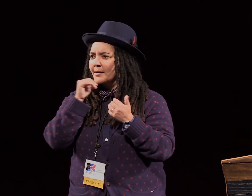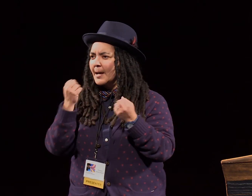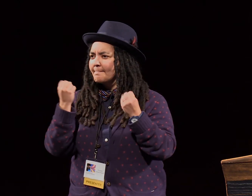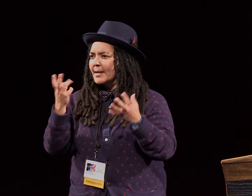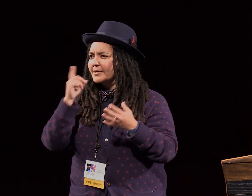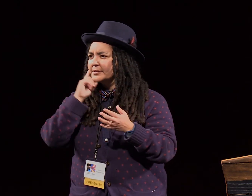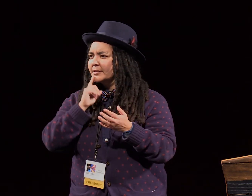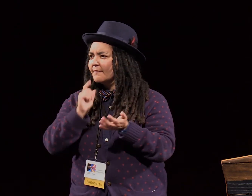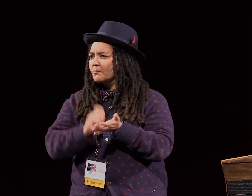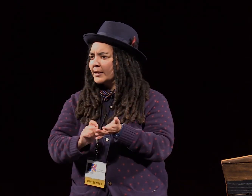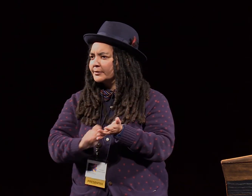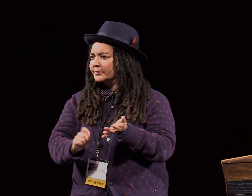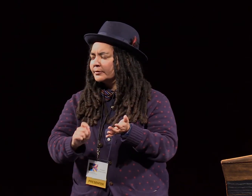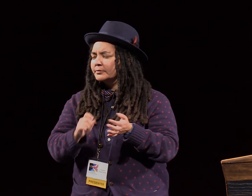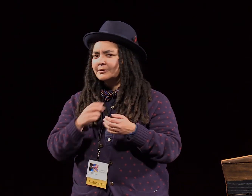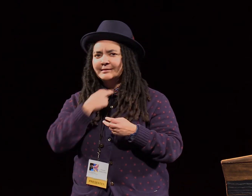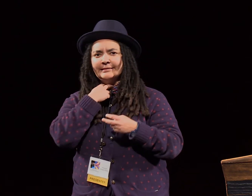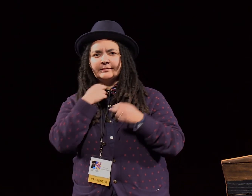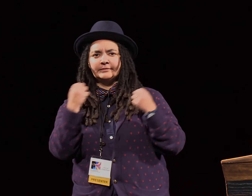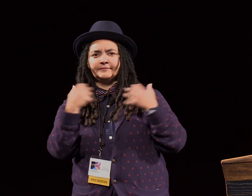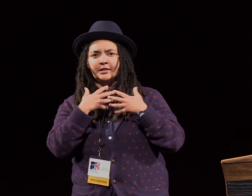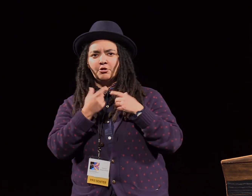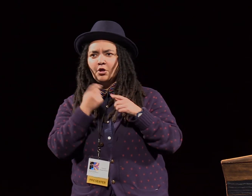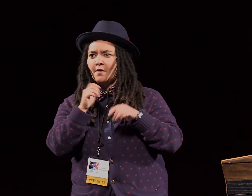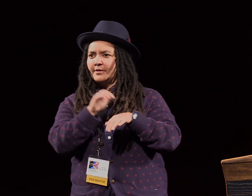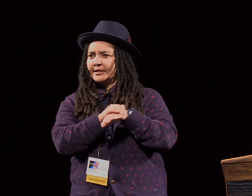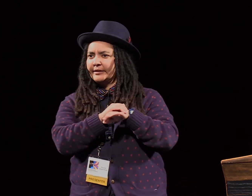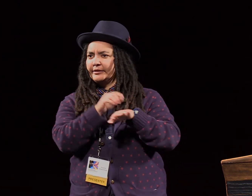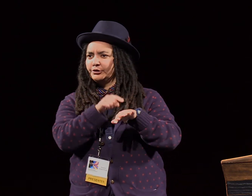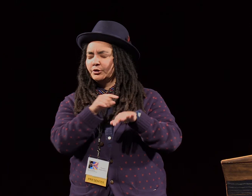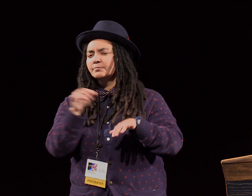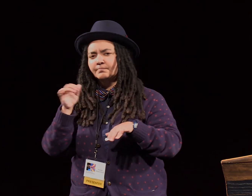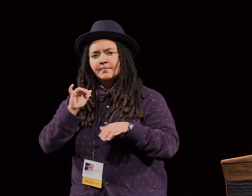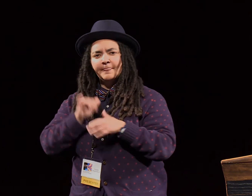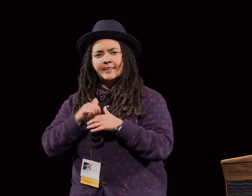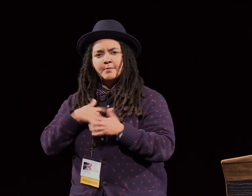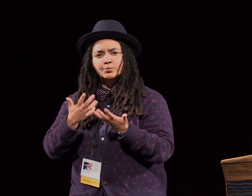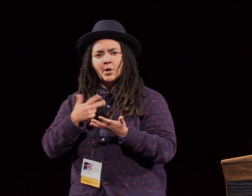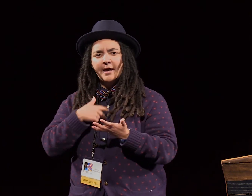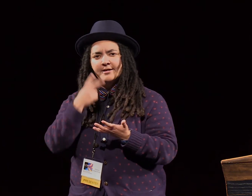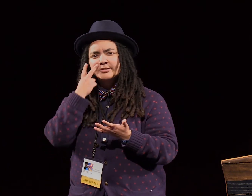Kristin Harmon, another presenter, she talked about how in research,